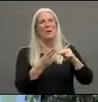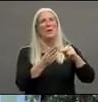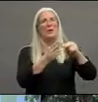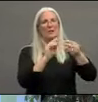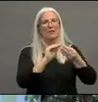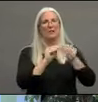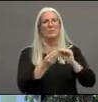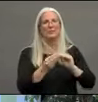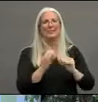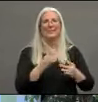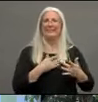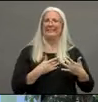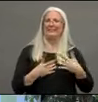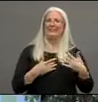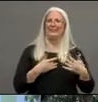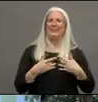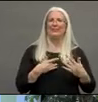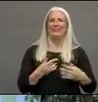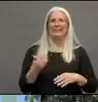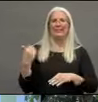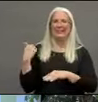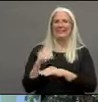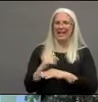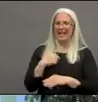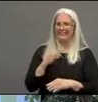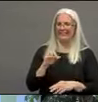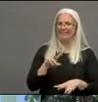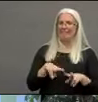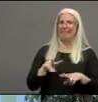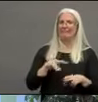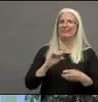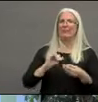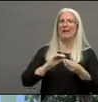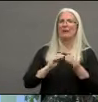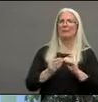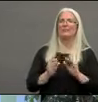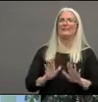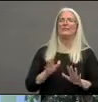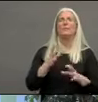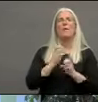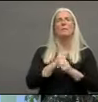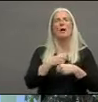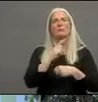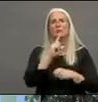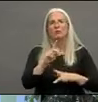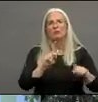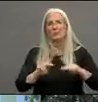looking at it and I want to know, I want people to know, that the groups with the